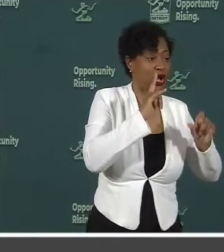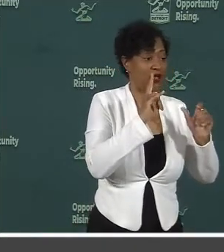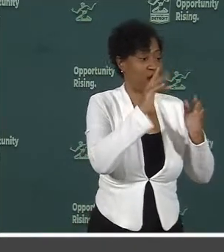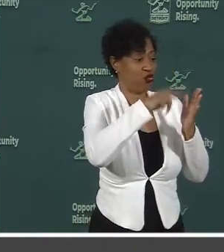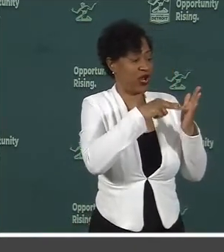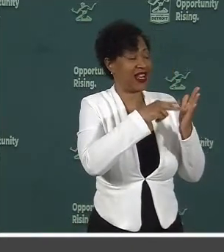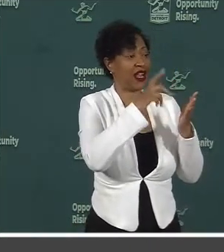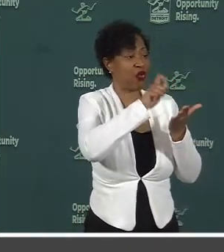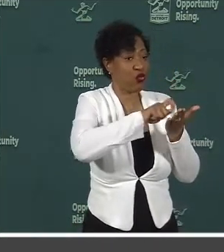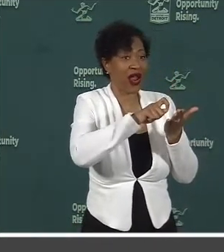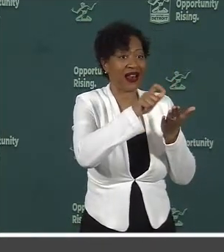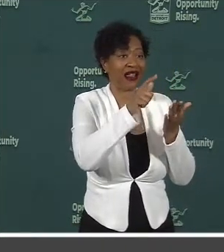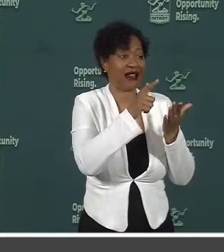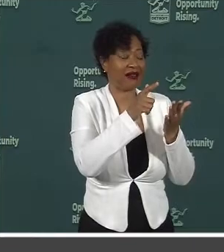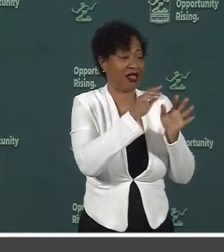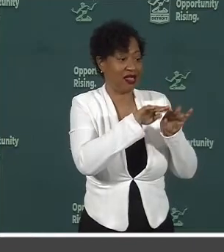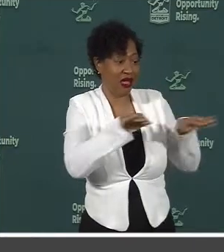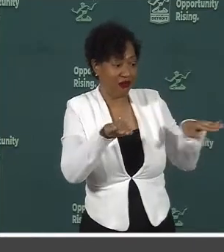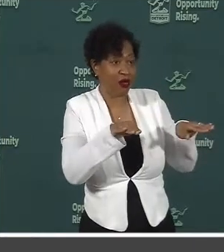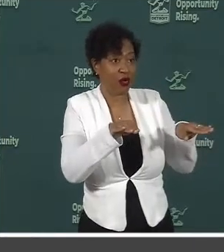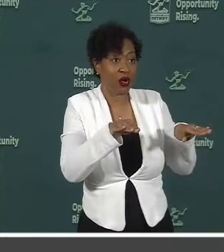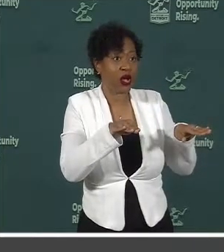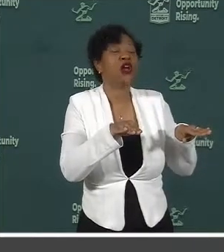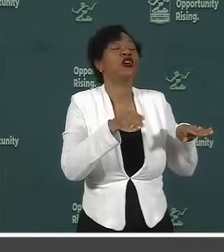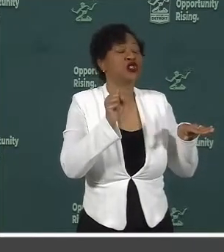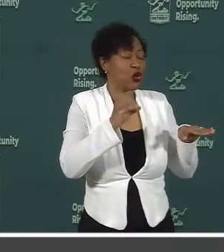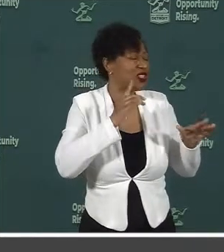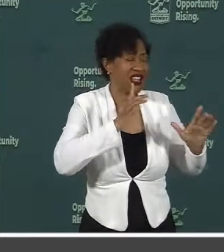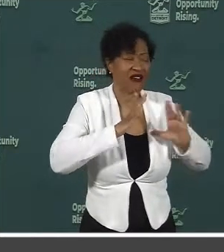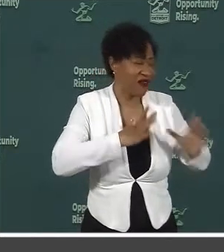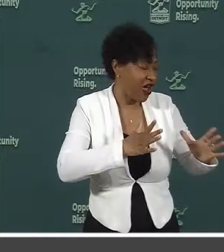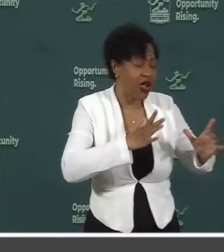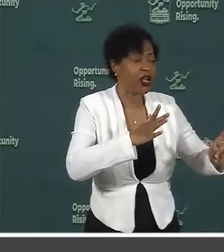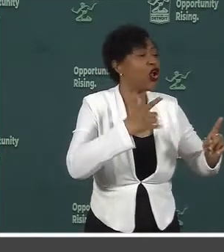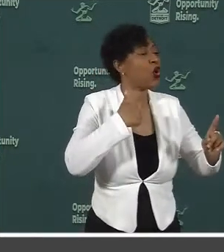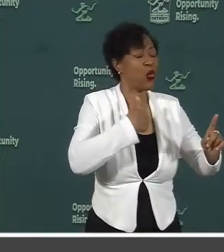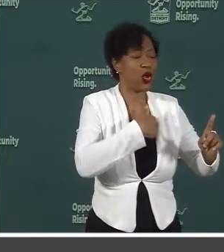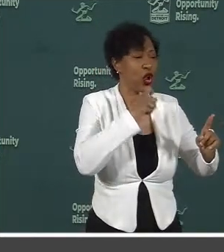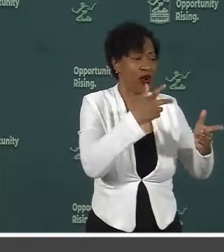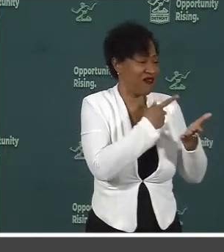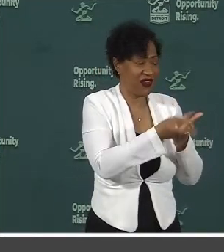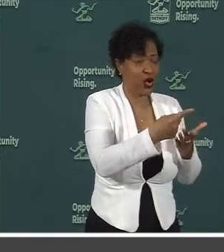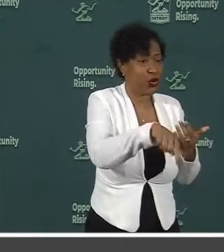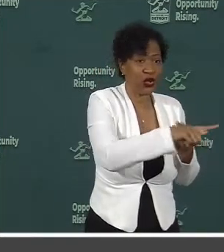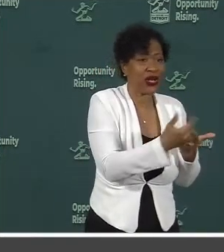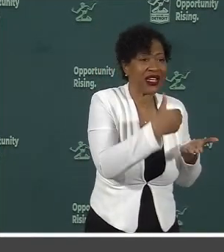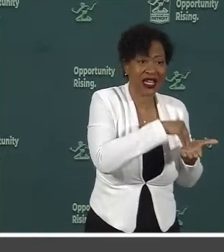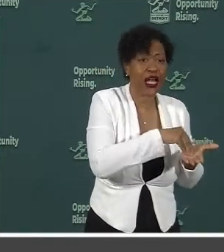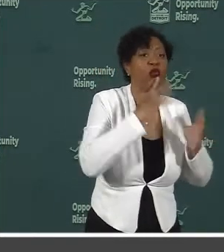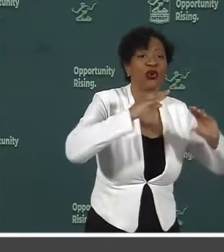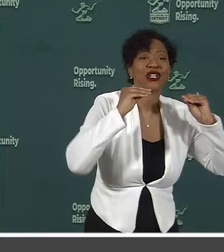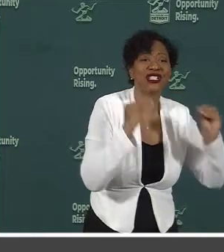ENOUGH TO GET IN A GED AND WE SAID WE CAN'T FAIL THESE CITIZENS AGAIN THINK ABOUT THE COURAGE IT TOOK FOR SOMEBODY